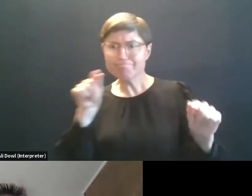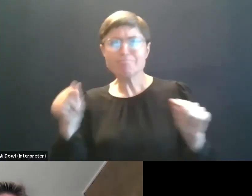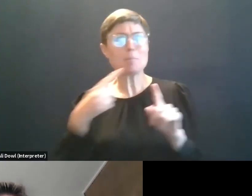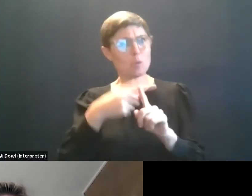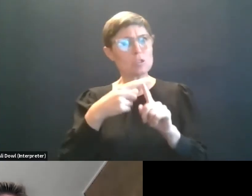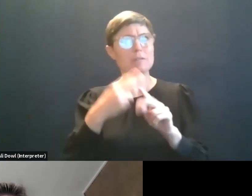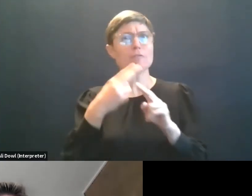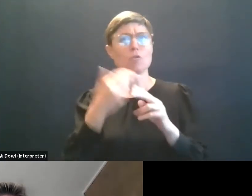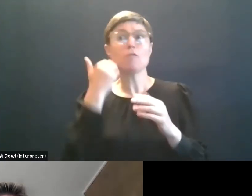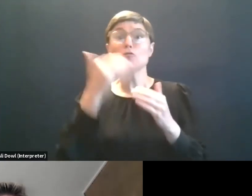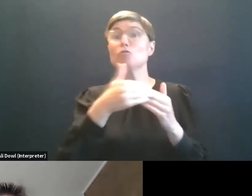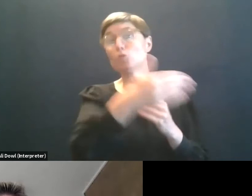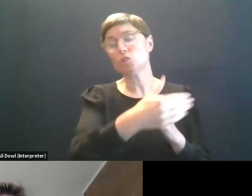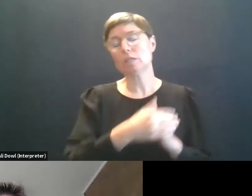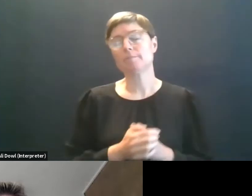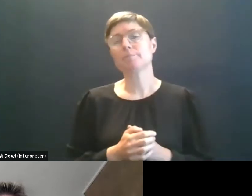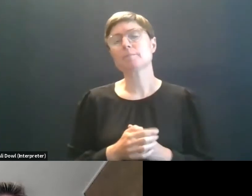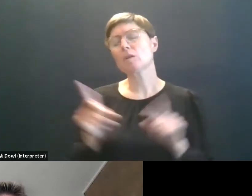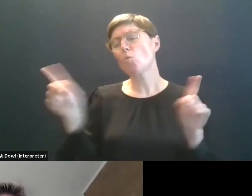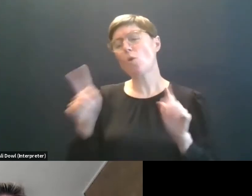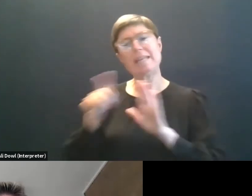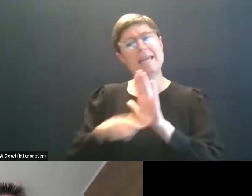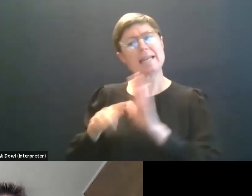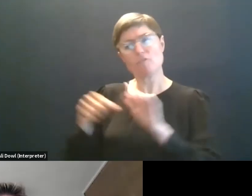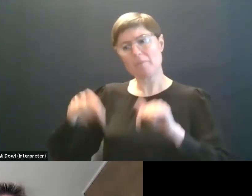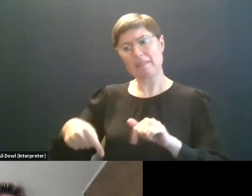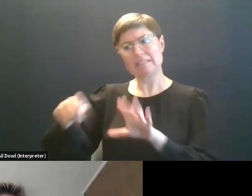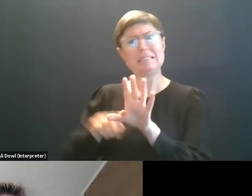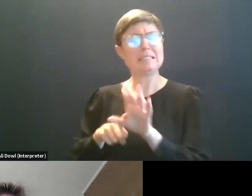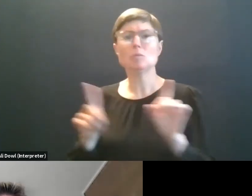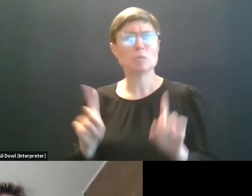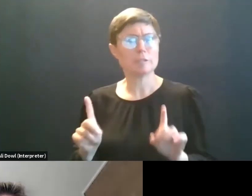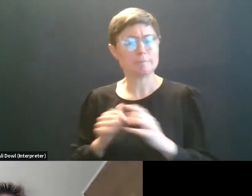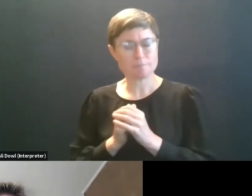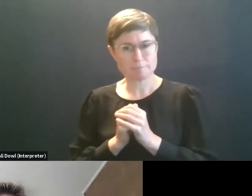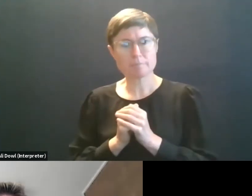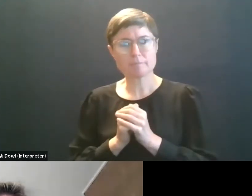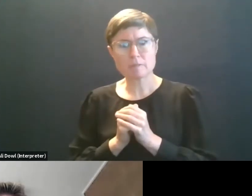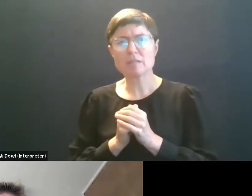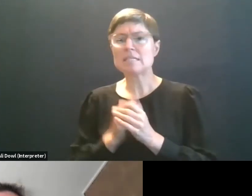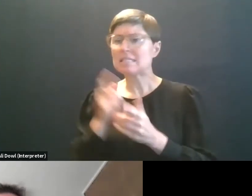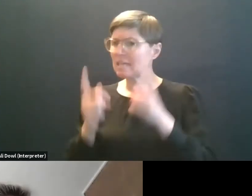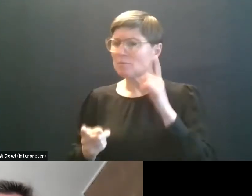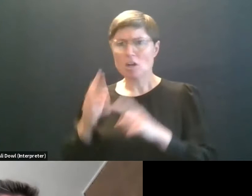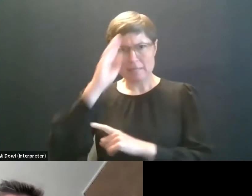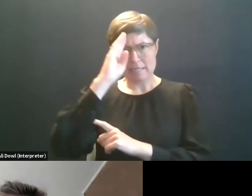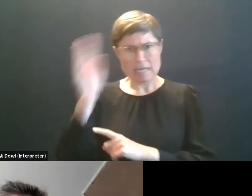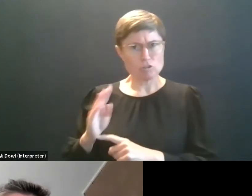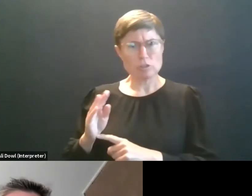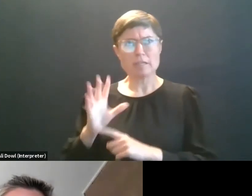The negative view would be that this has turned nations inwards, that people have stopped